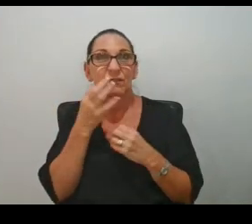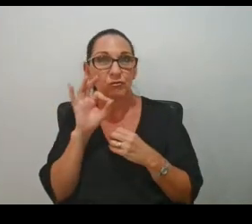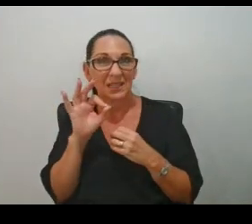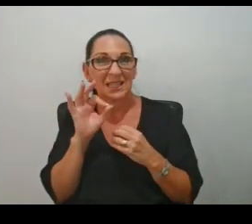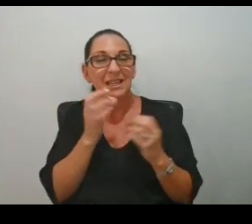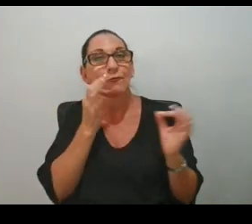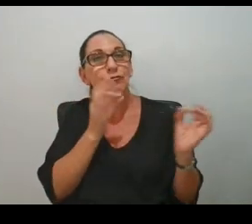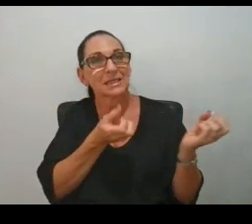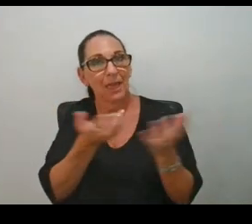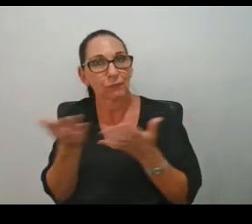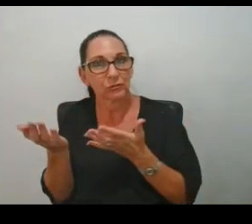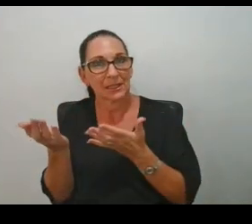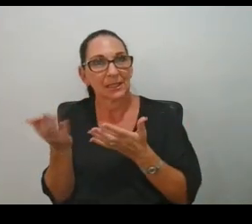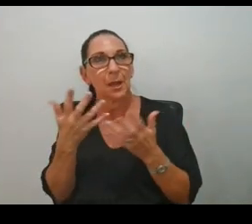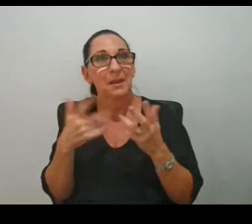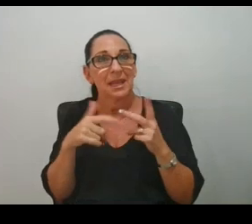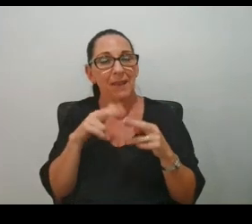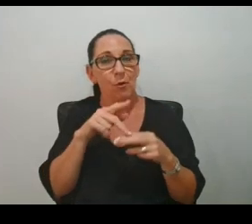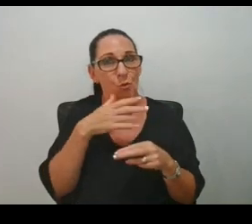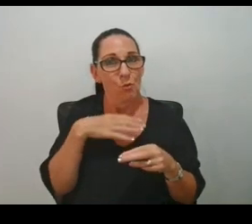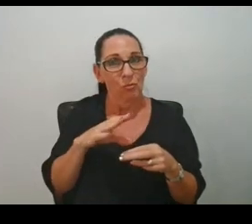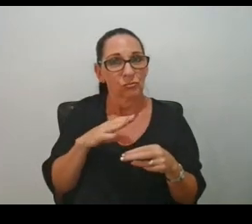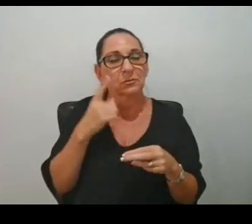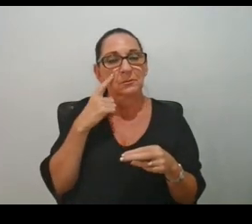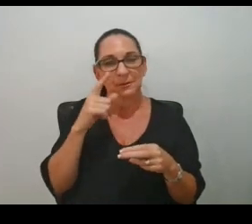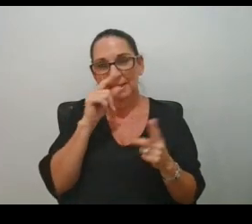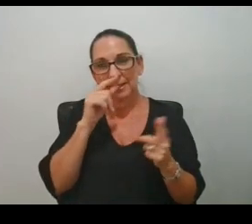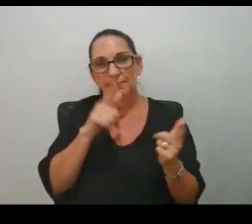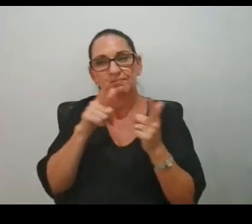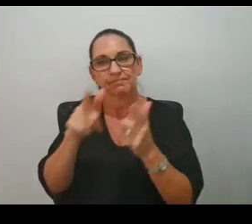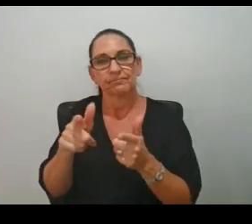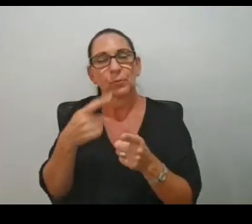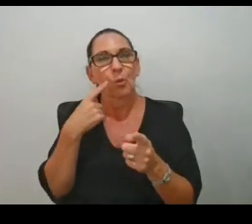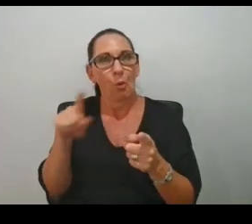in stock at your service please feel free to go on there and place an order and they'll be delivered